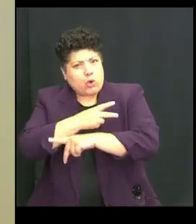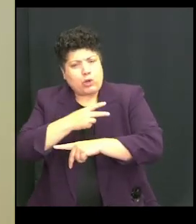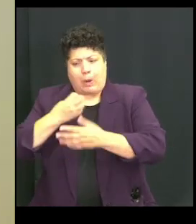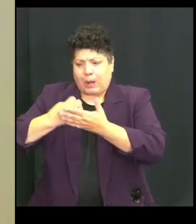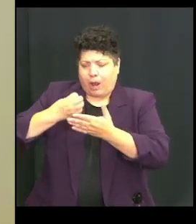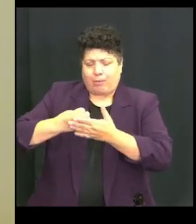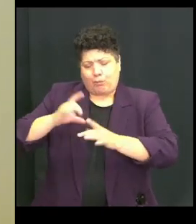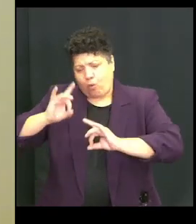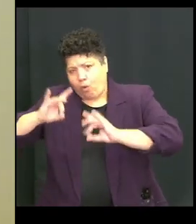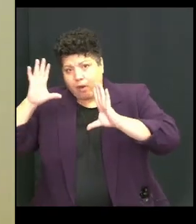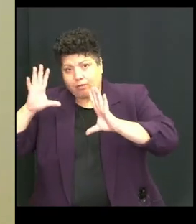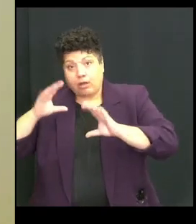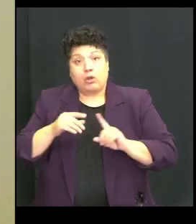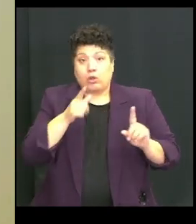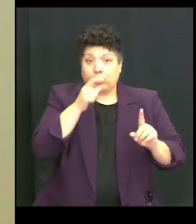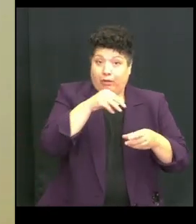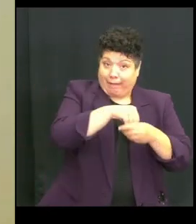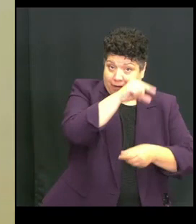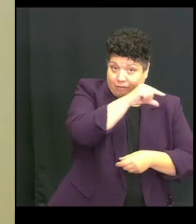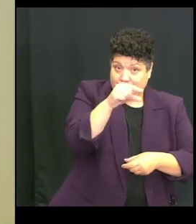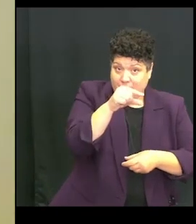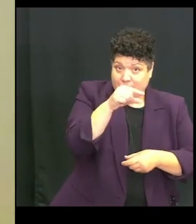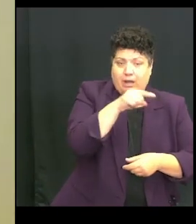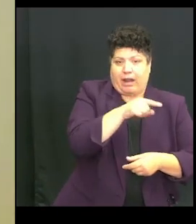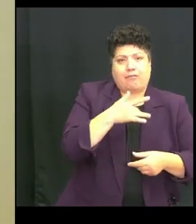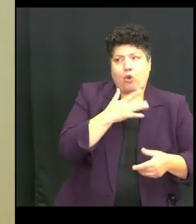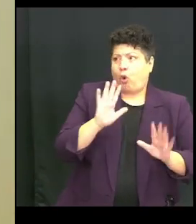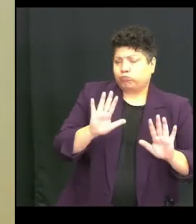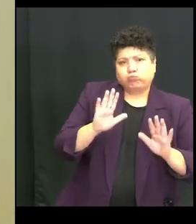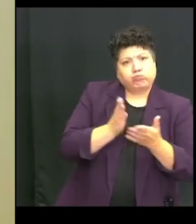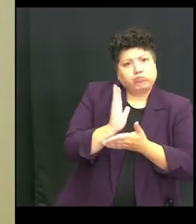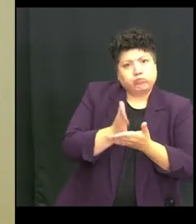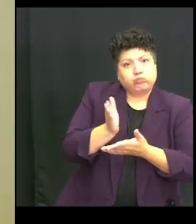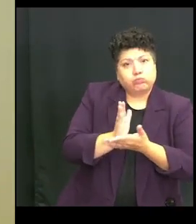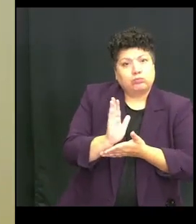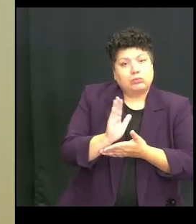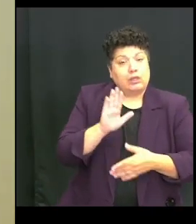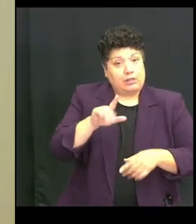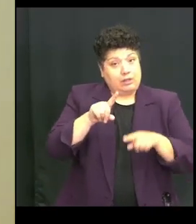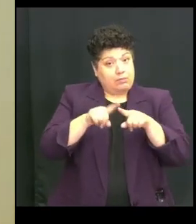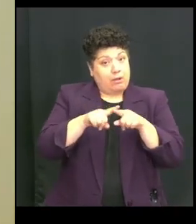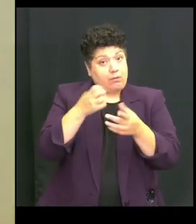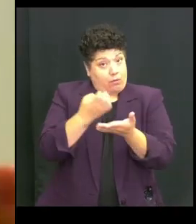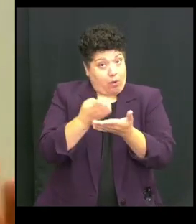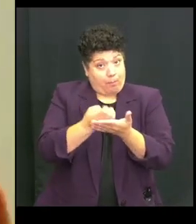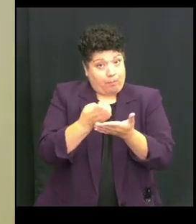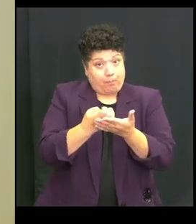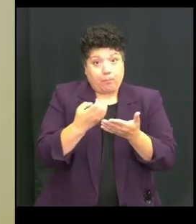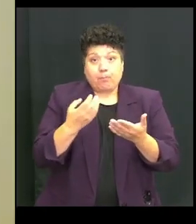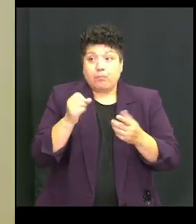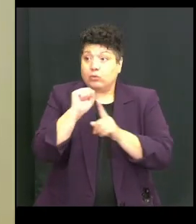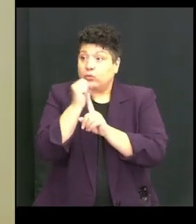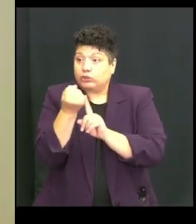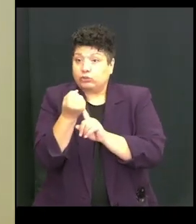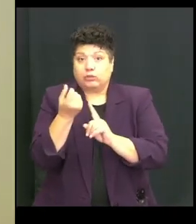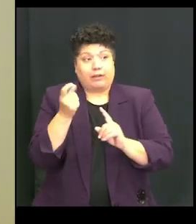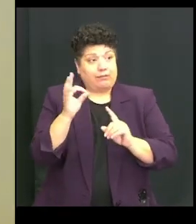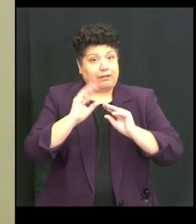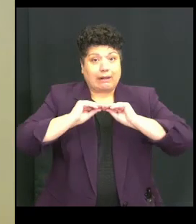In circumstances when economic conditions are more clear, less ambiguous,